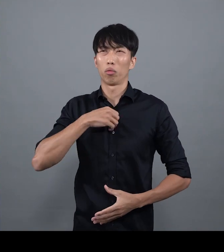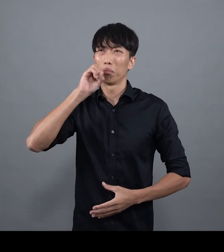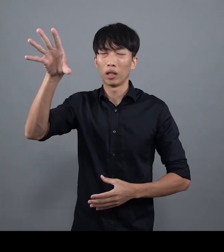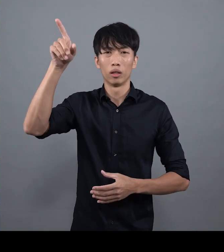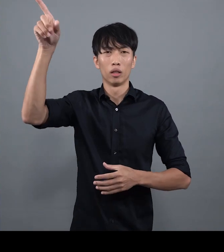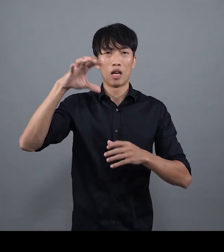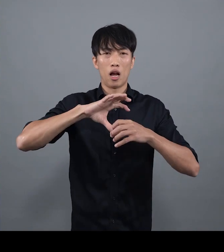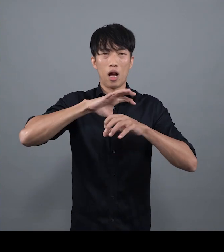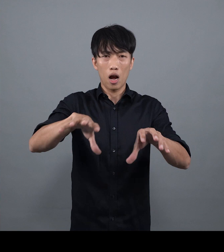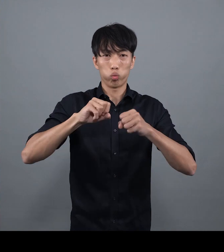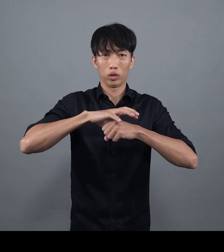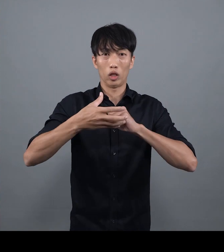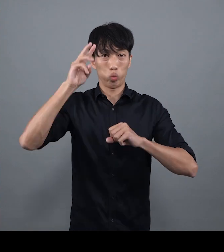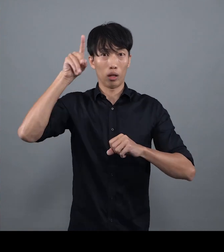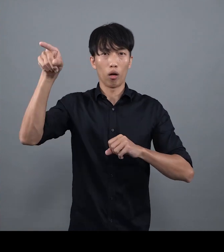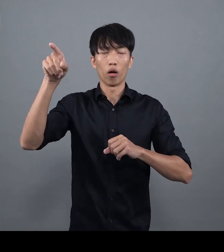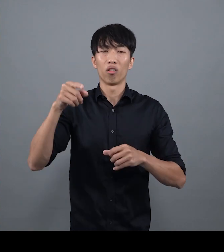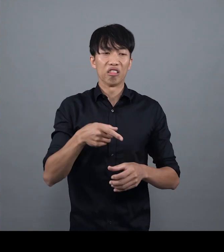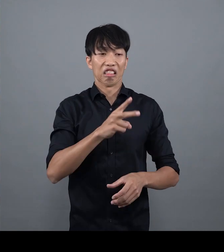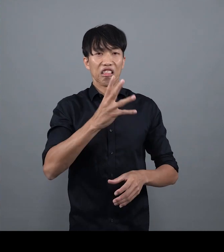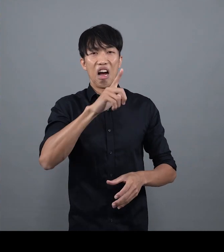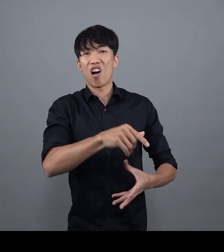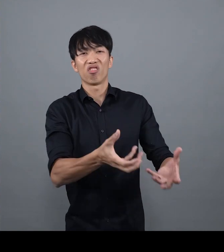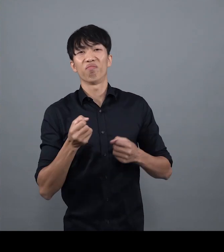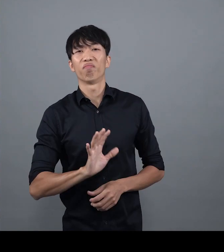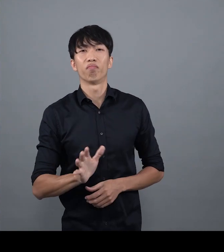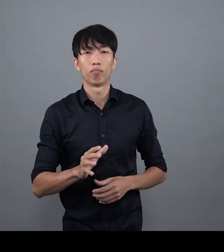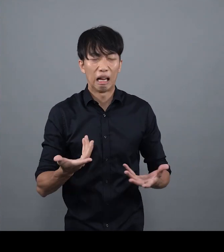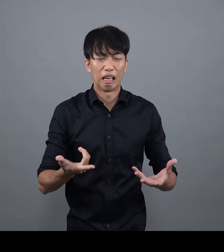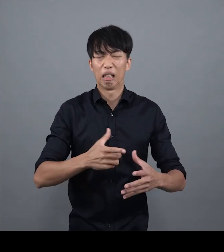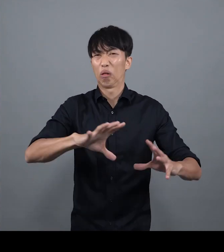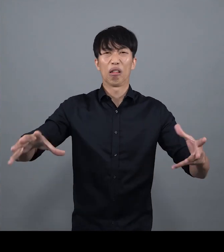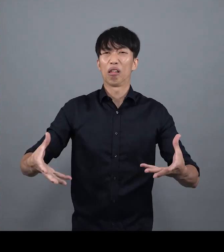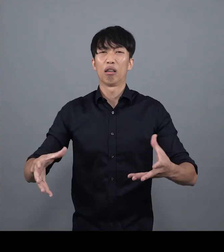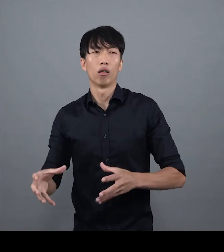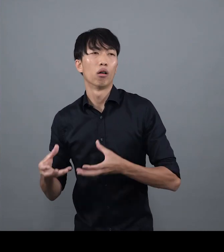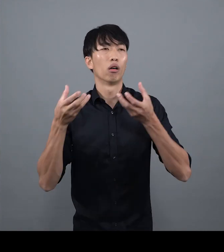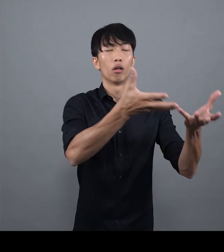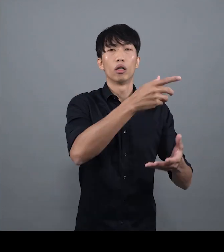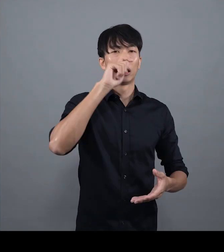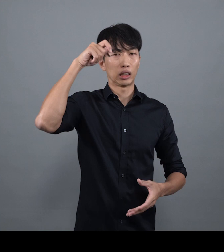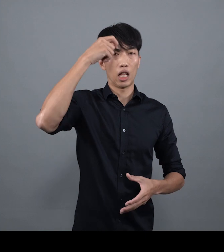They said they don’t collect second-hand stuffed animals Eventually, most of them will be given away to community centres